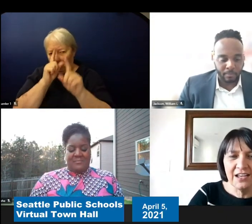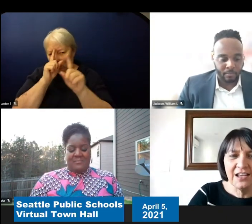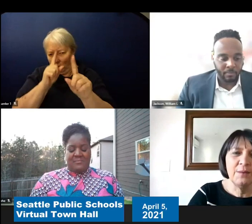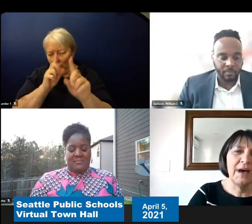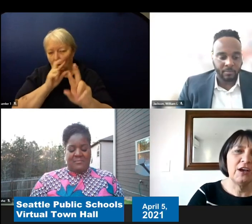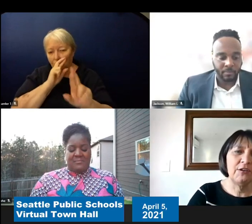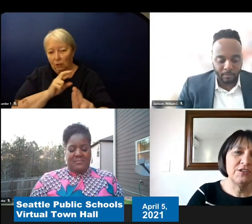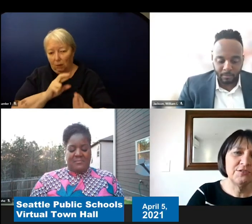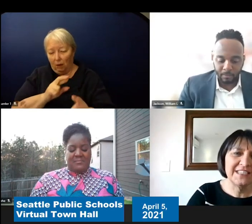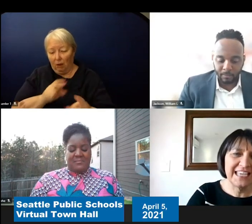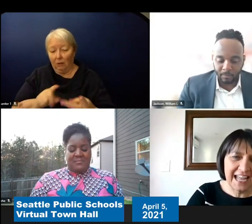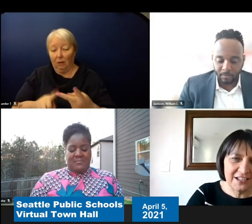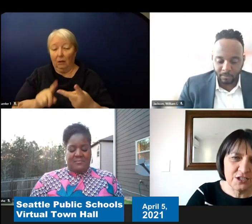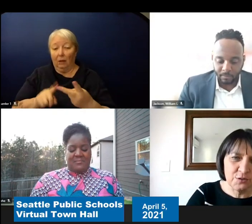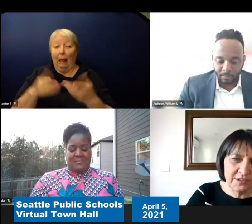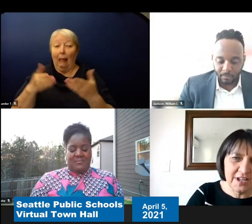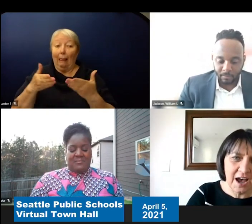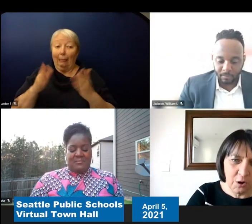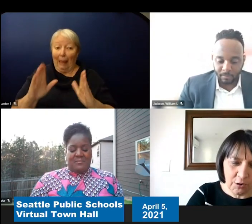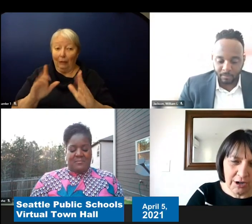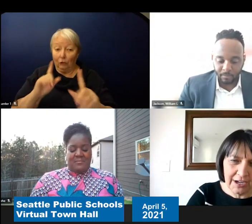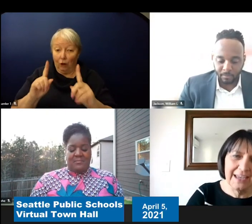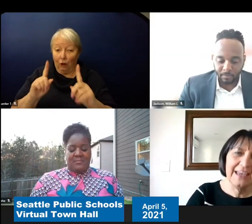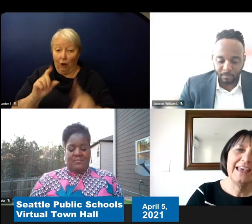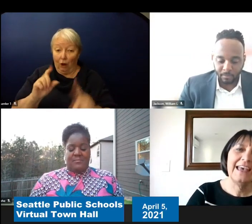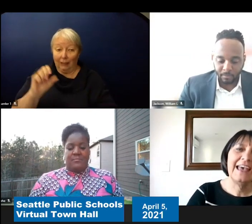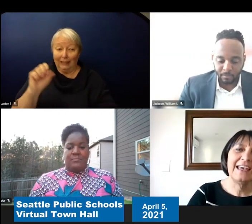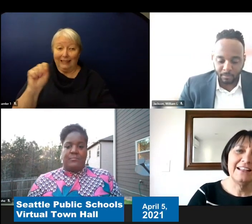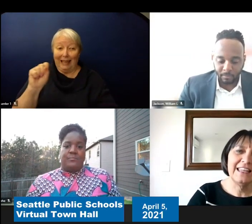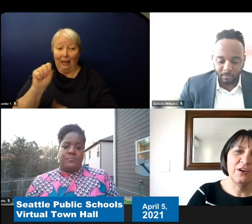by going to seattleschools.org and clicking the orange